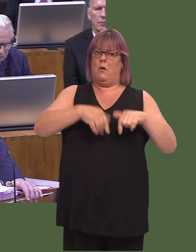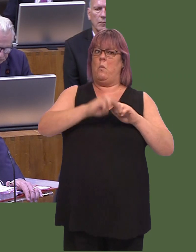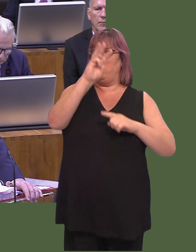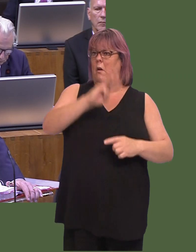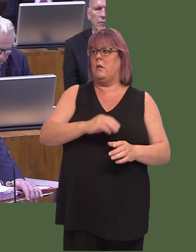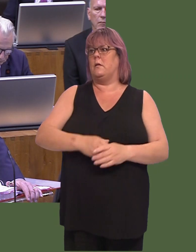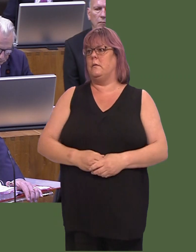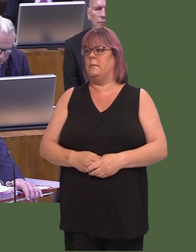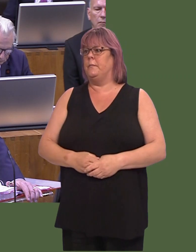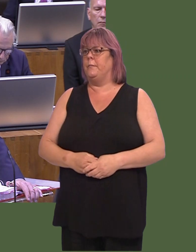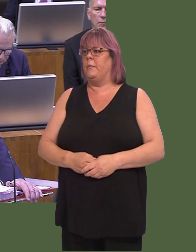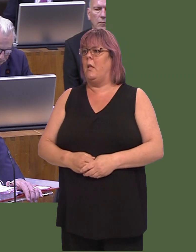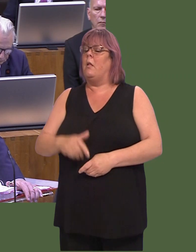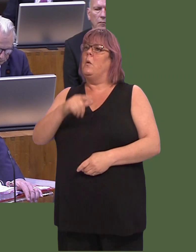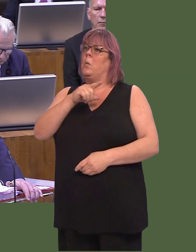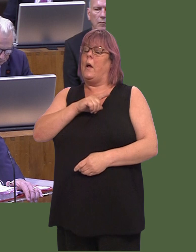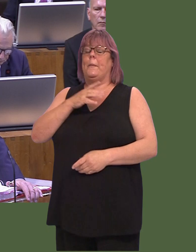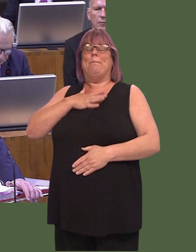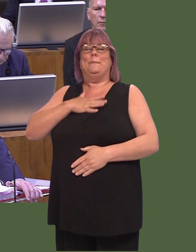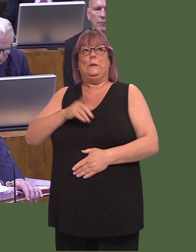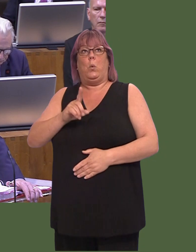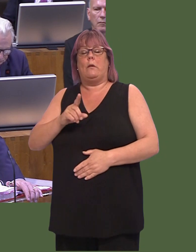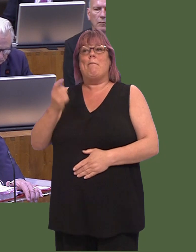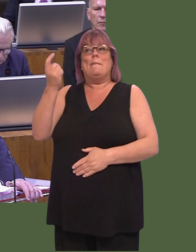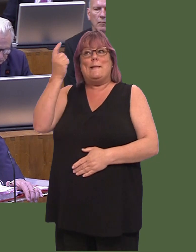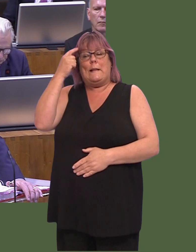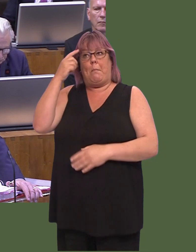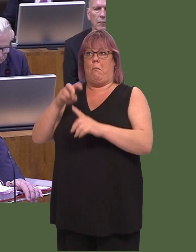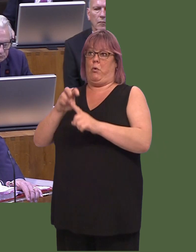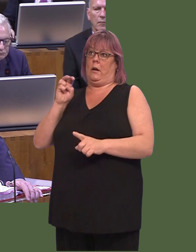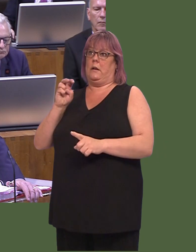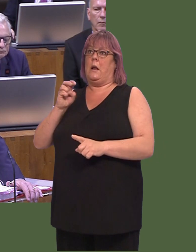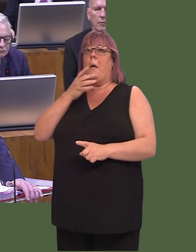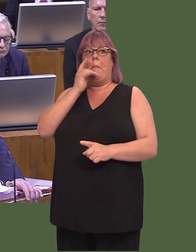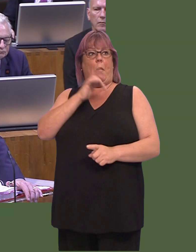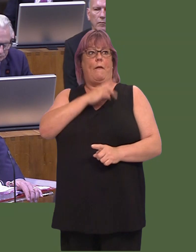That's why we continue to fight, as she does, for a Brexit that is sensible and makes sure that the people of Wales don't suffer.